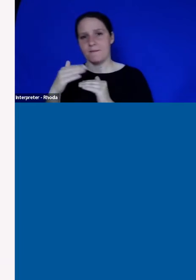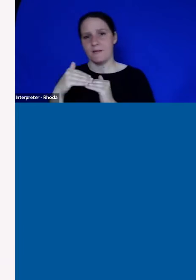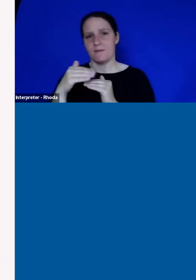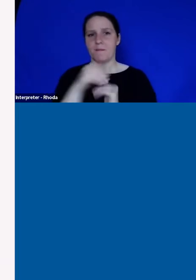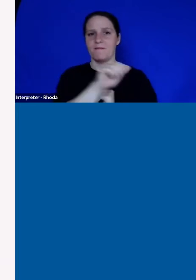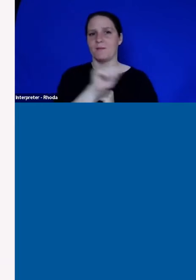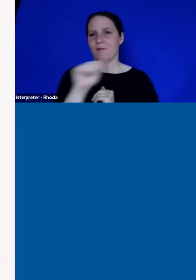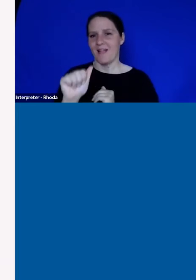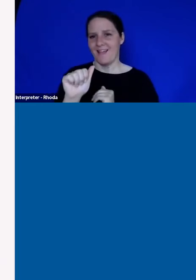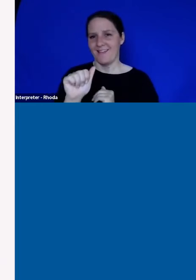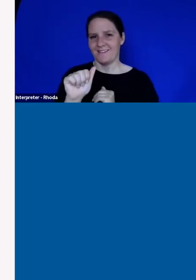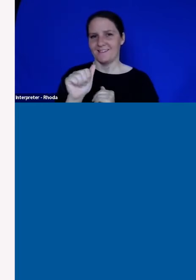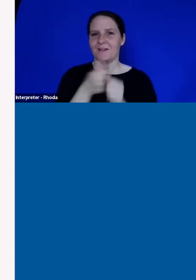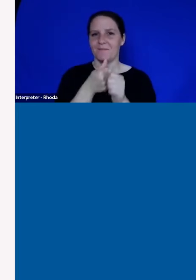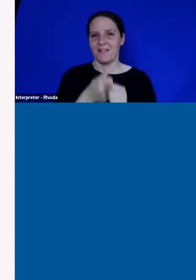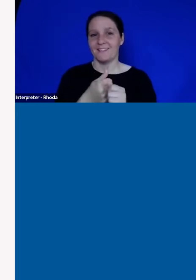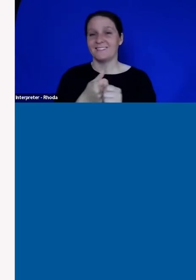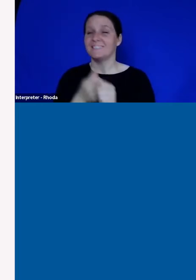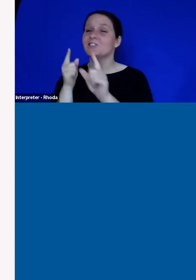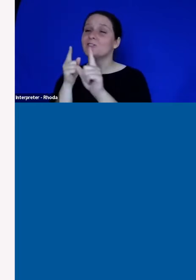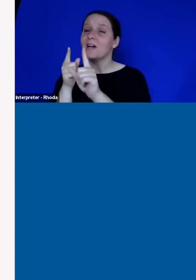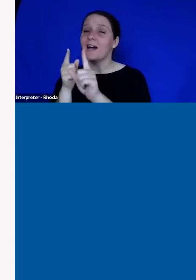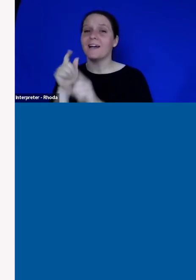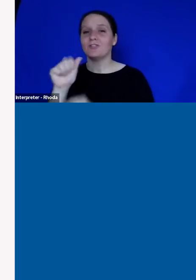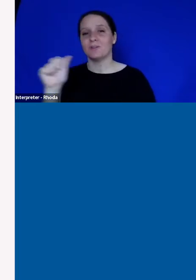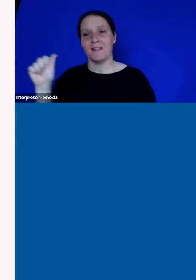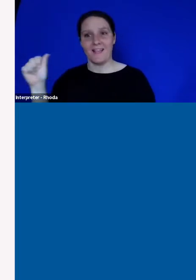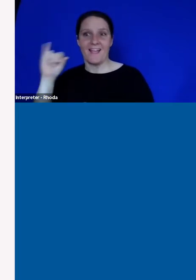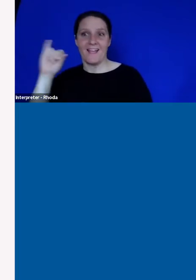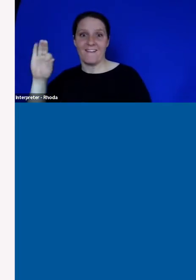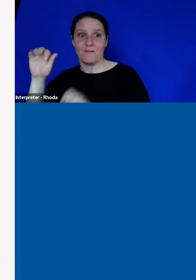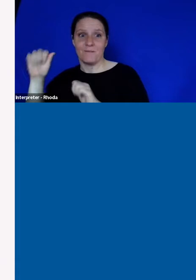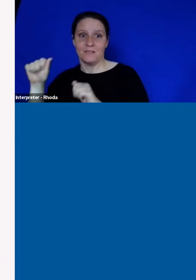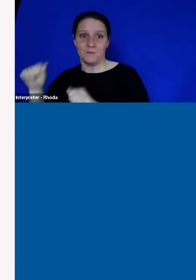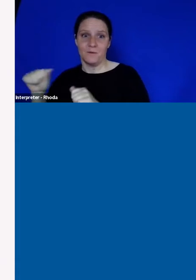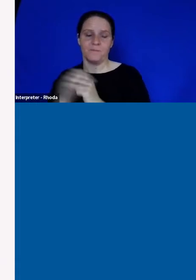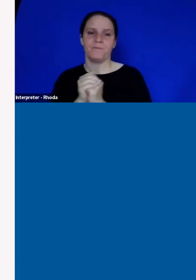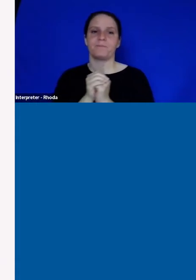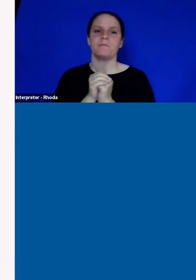Then you also want to consider the color relationships across levels of blindness. The example you saw in the previous slide